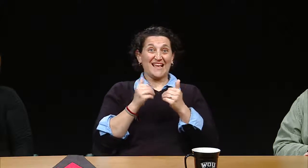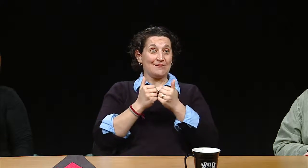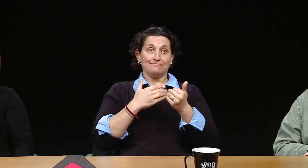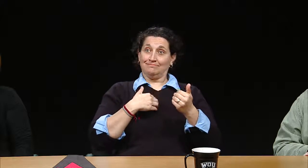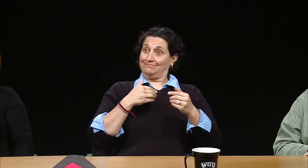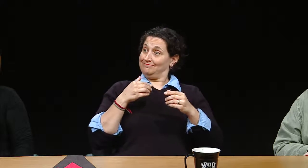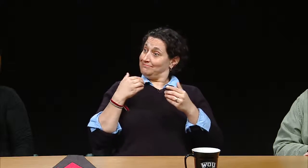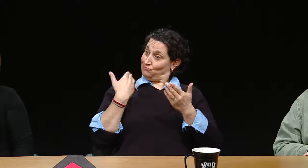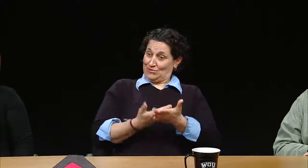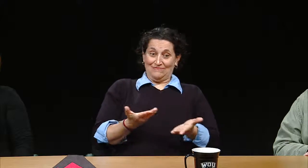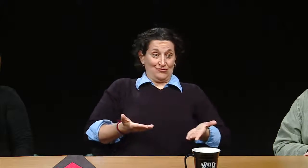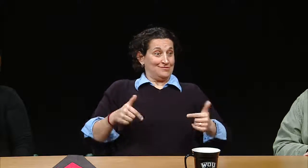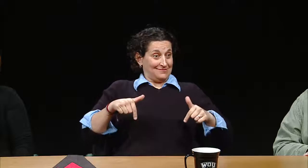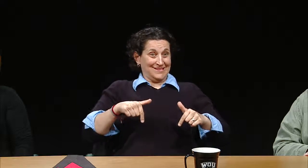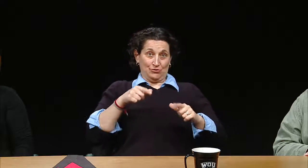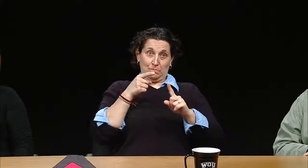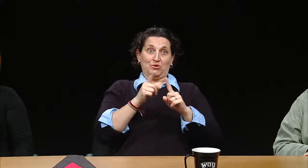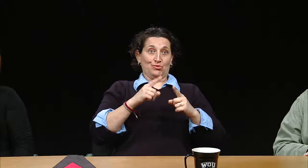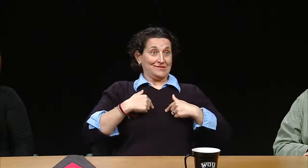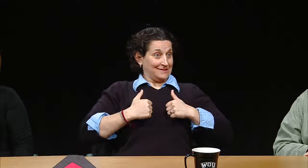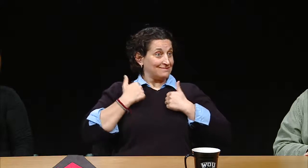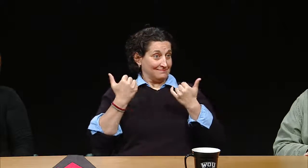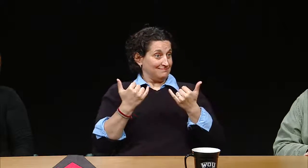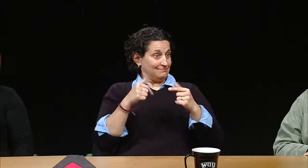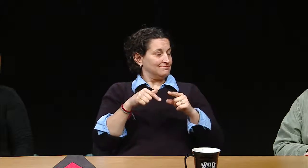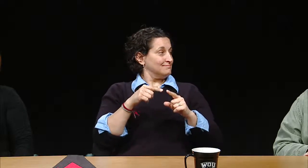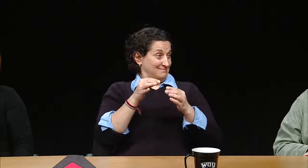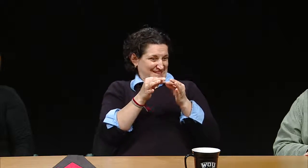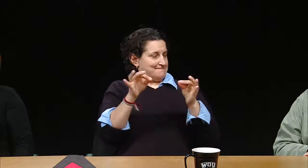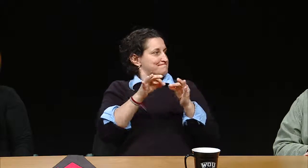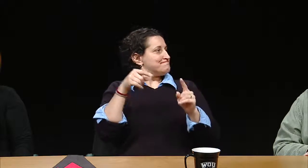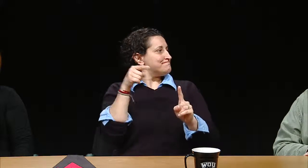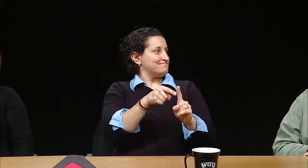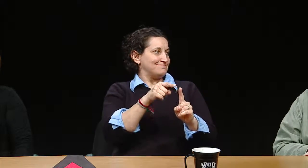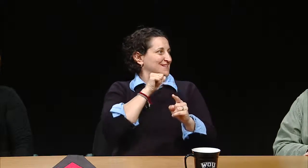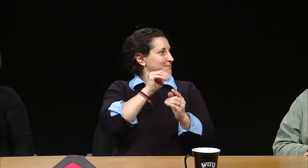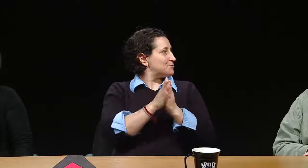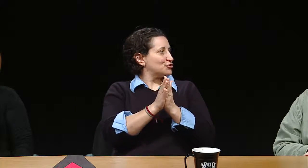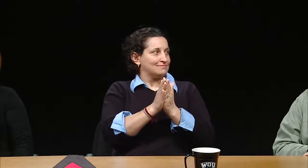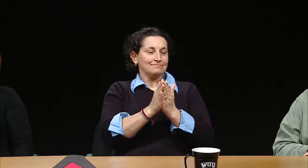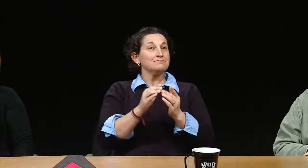you need to be able to clear your mind a little bit, get away from the screen, come back to it.